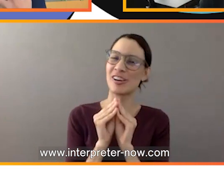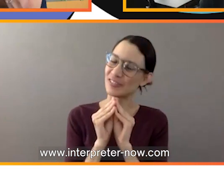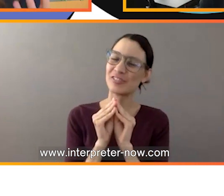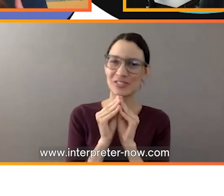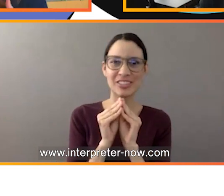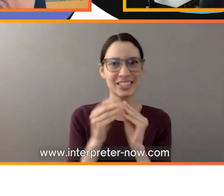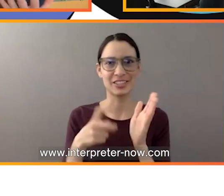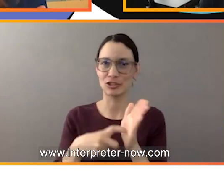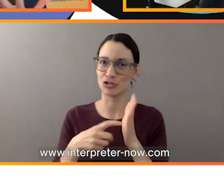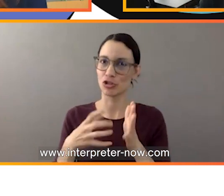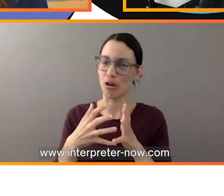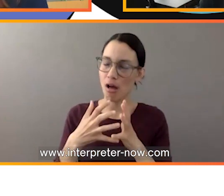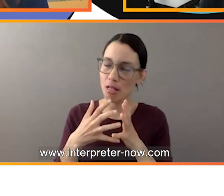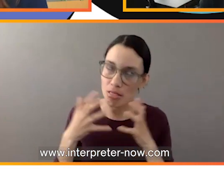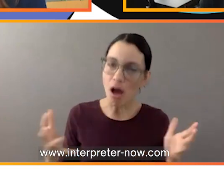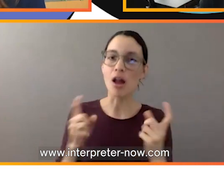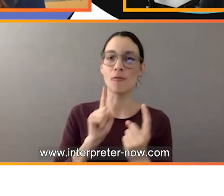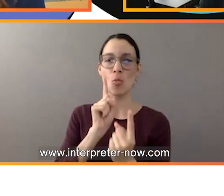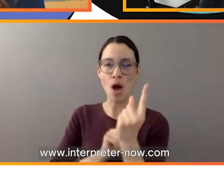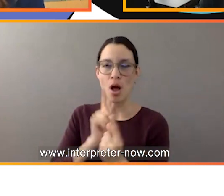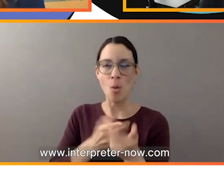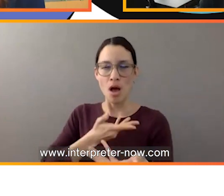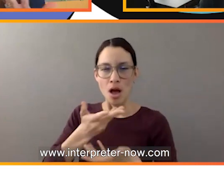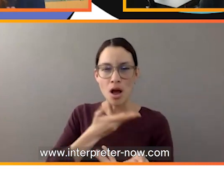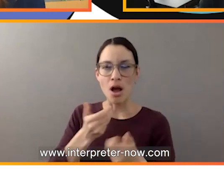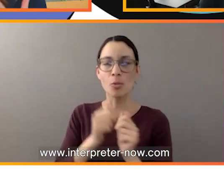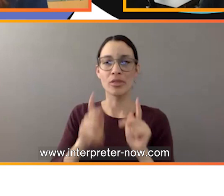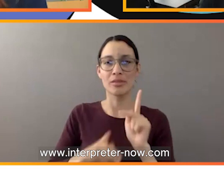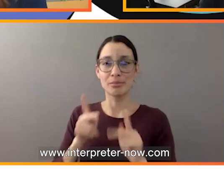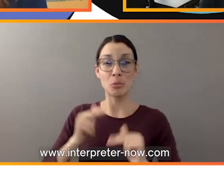It took a lot of one-on-one engagement with people, to build that trust and get people